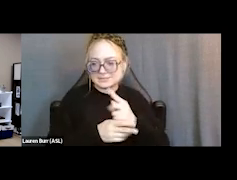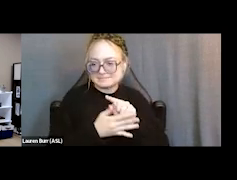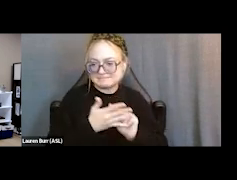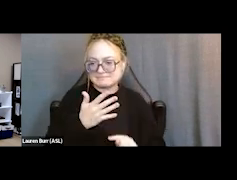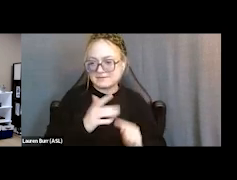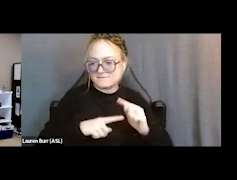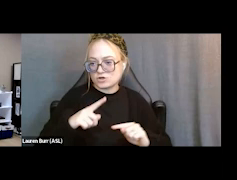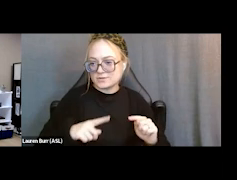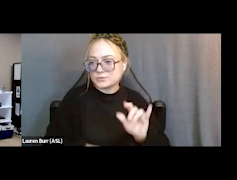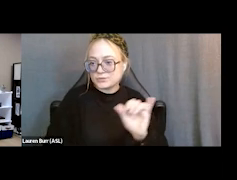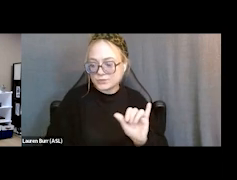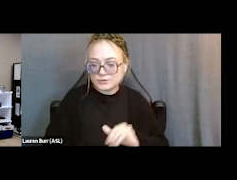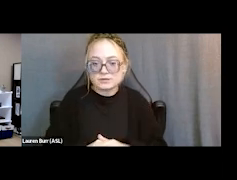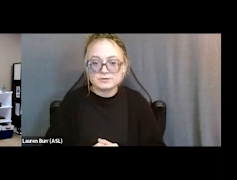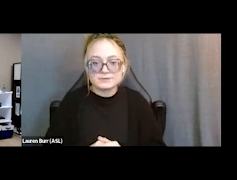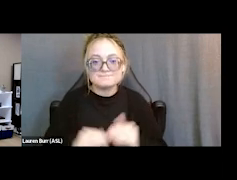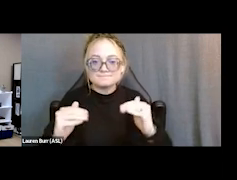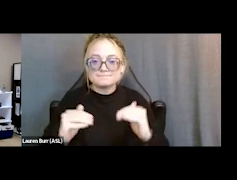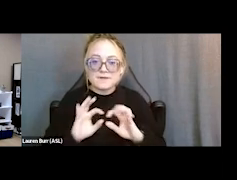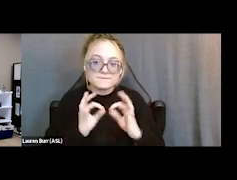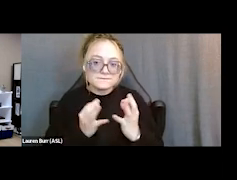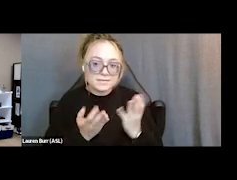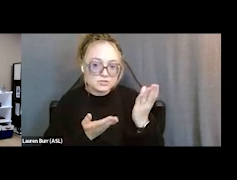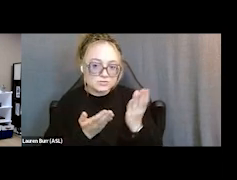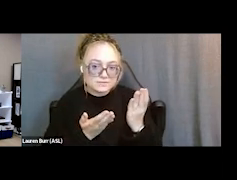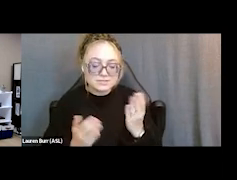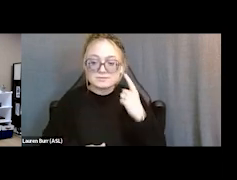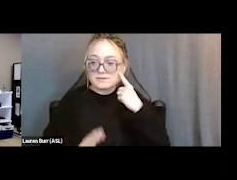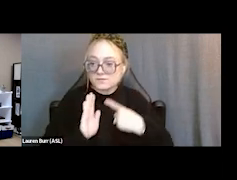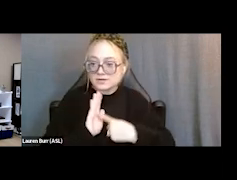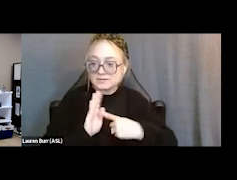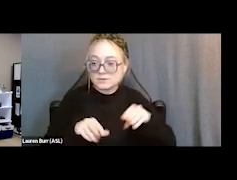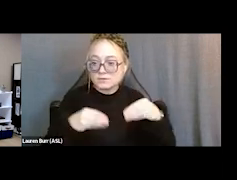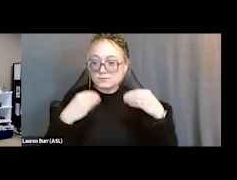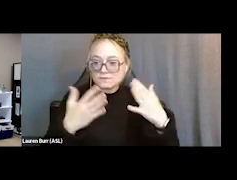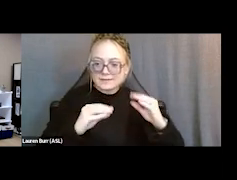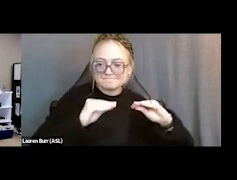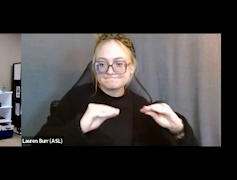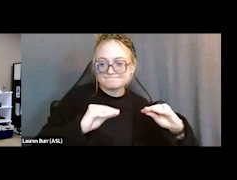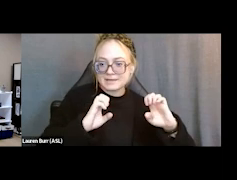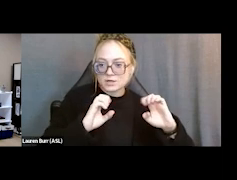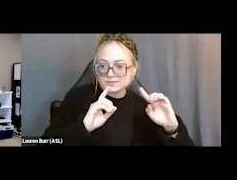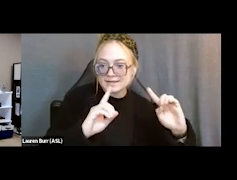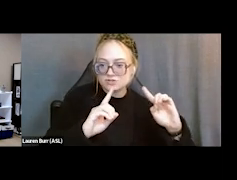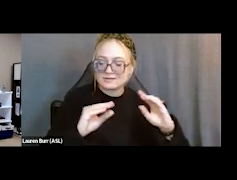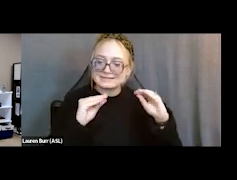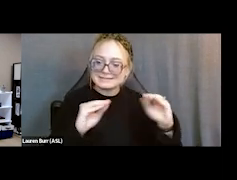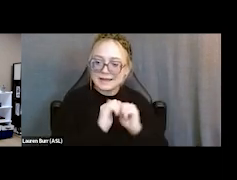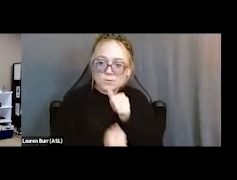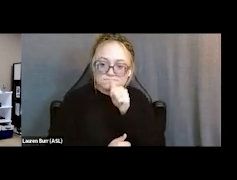Right. Family services. So this means providing education or teaching coping skills or providing support